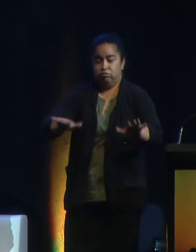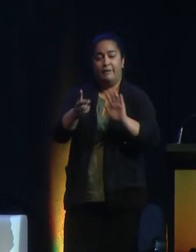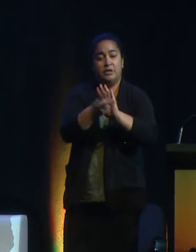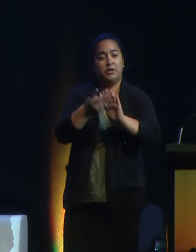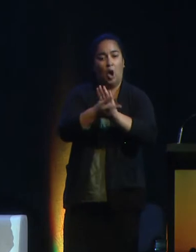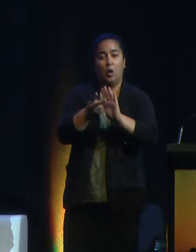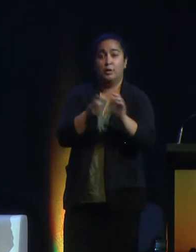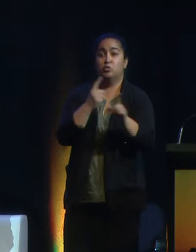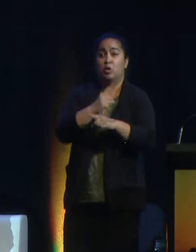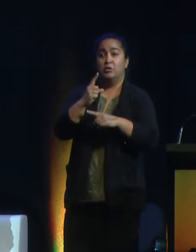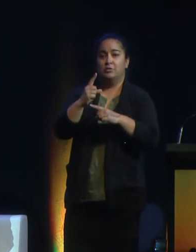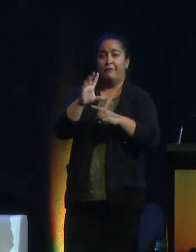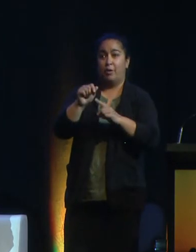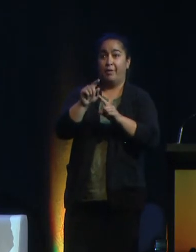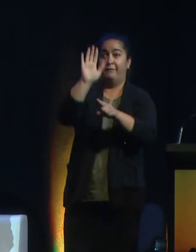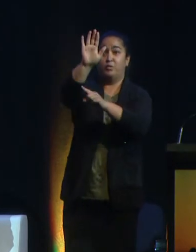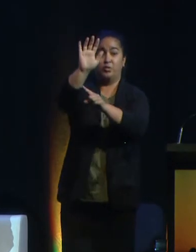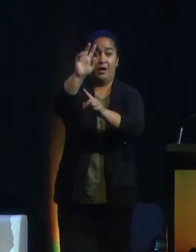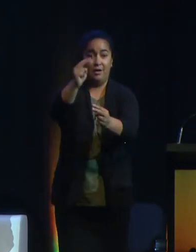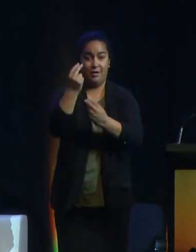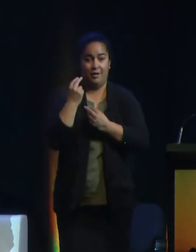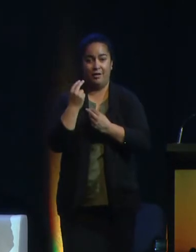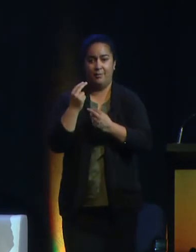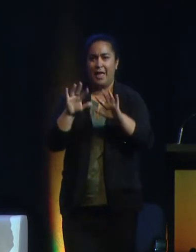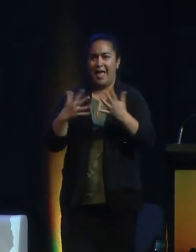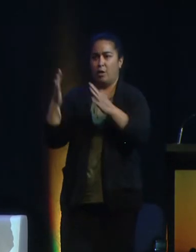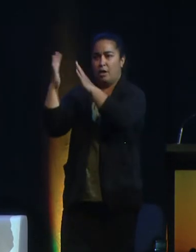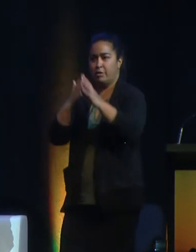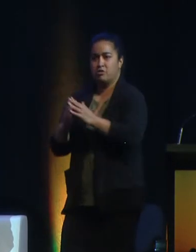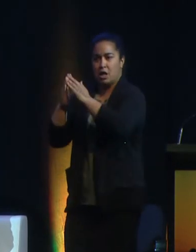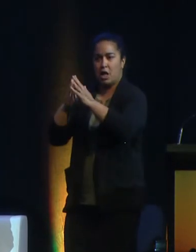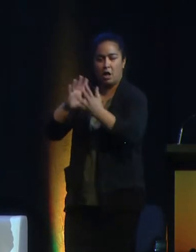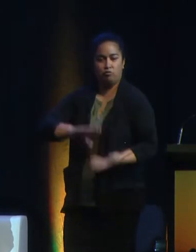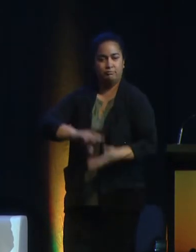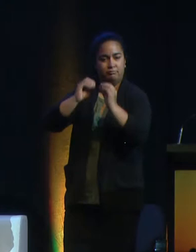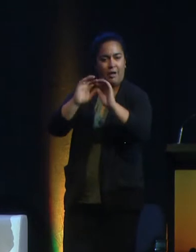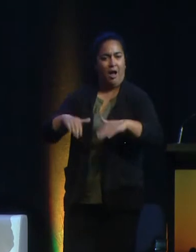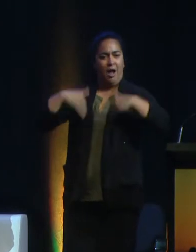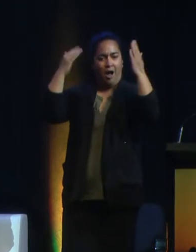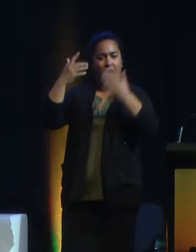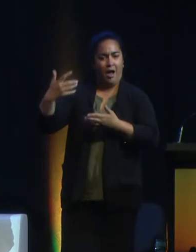the future about how the American green New Deal created high-paying jobs, restoring wetlands